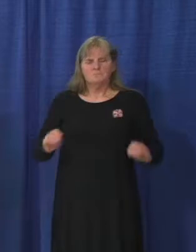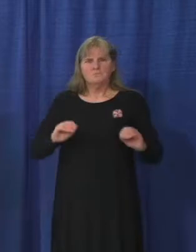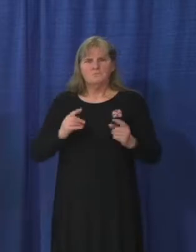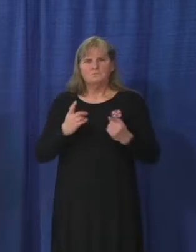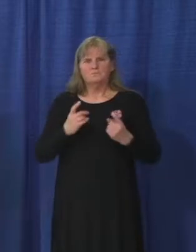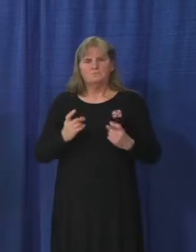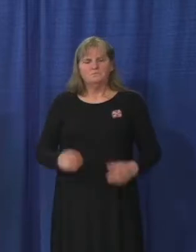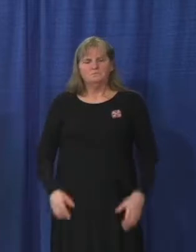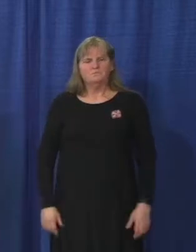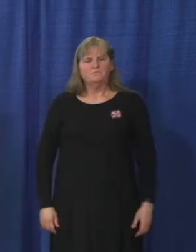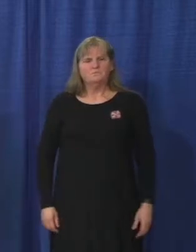Thank you.